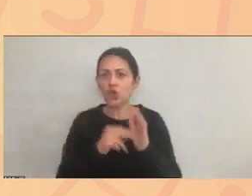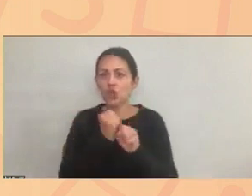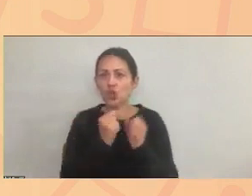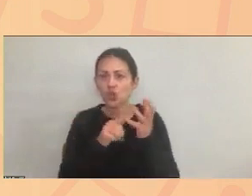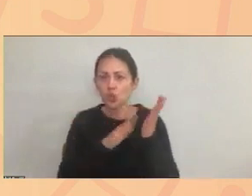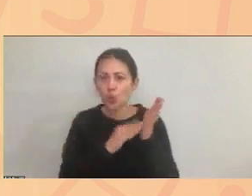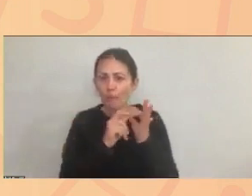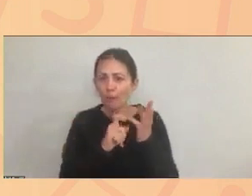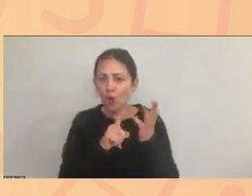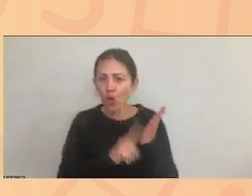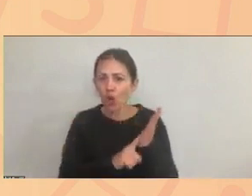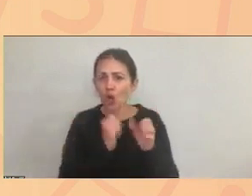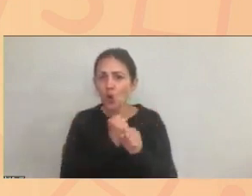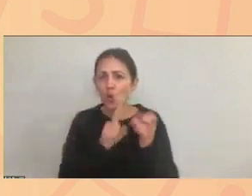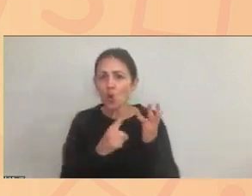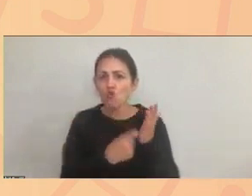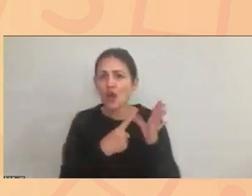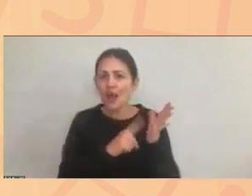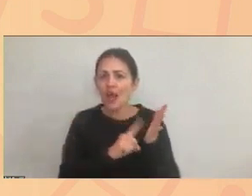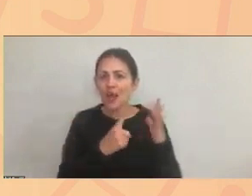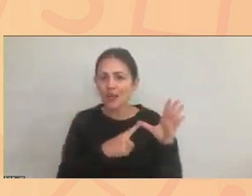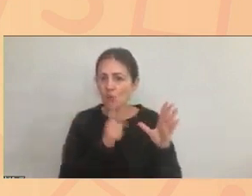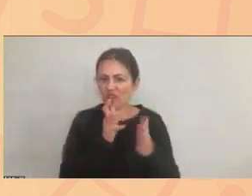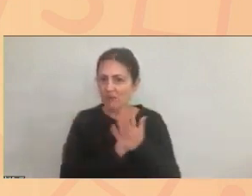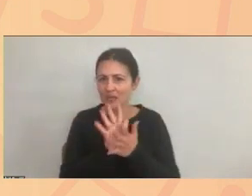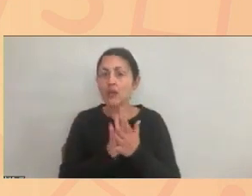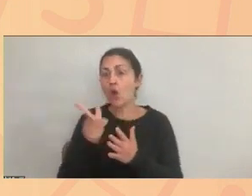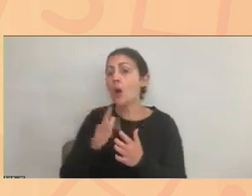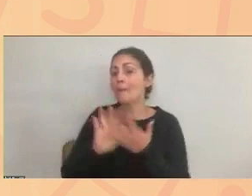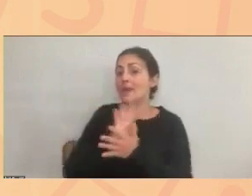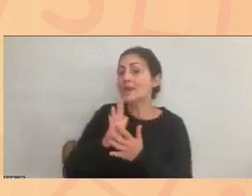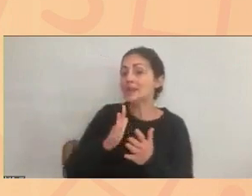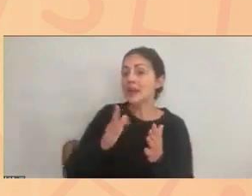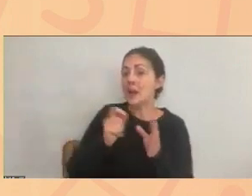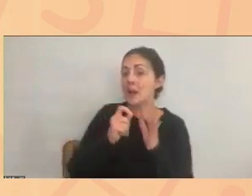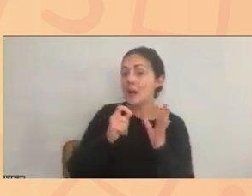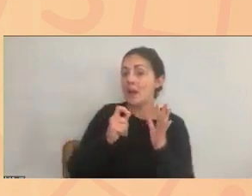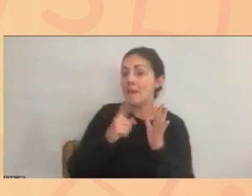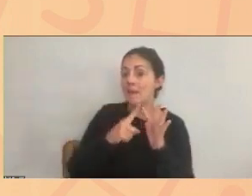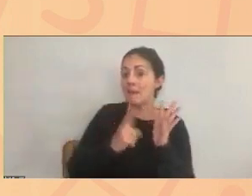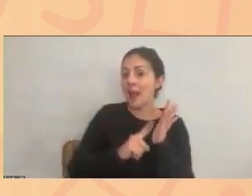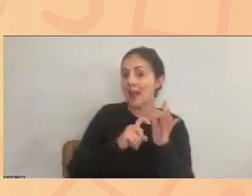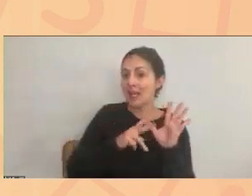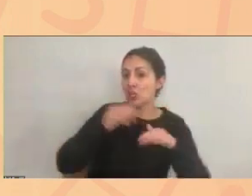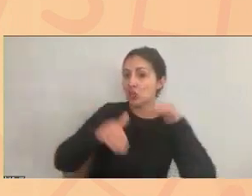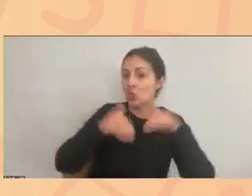(UNKNOWN) mean swimming, to pelicans swimming in a (UNKNOWN).